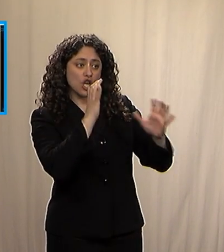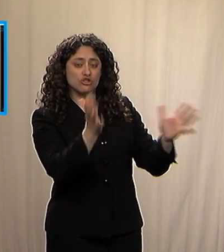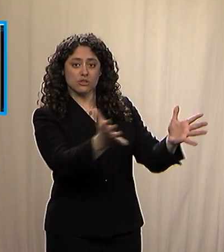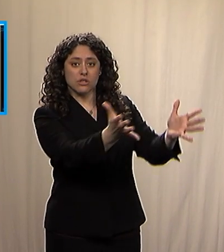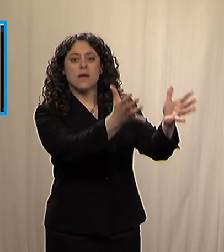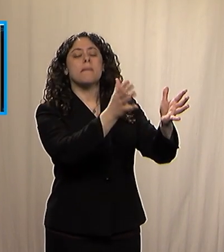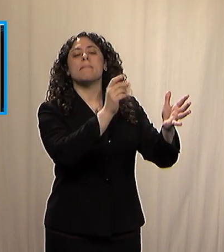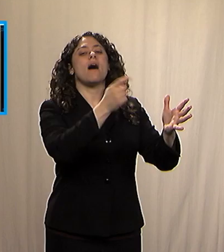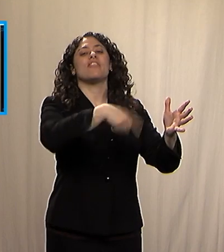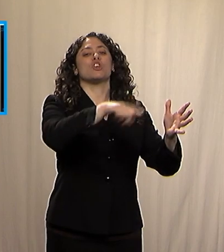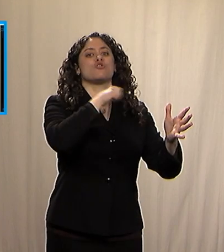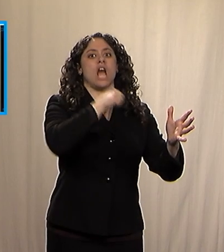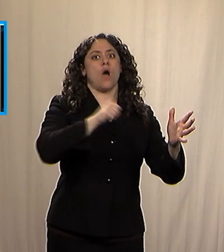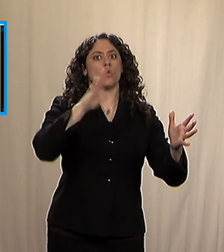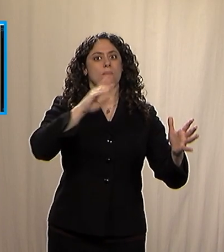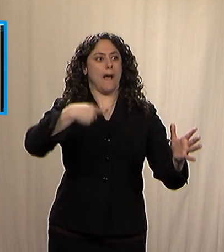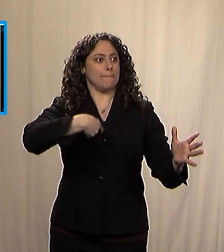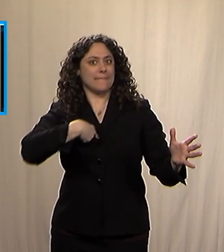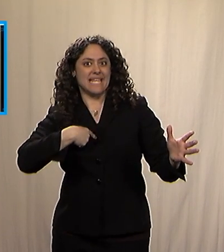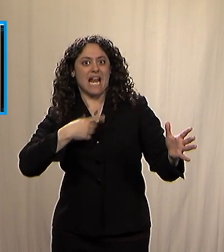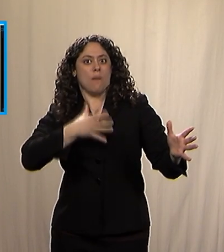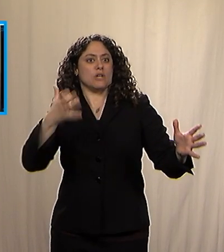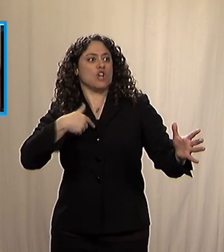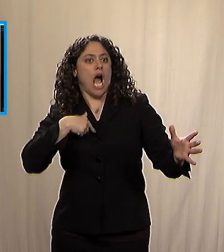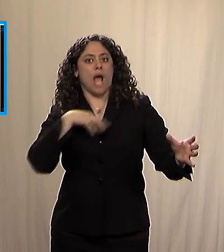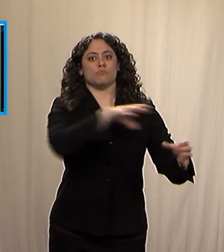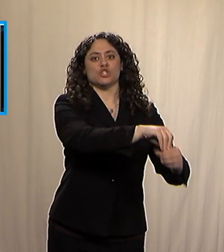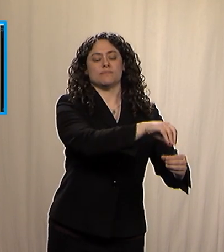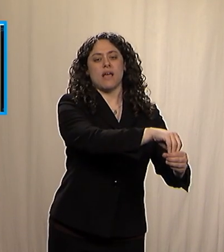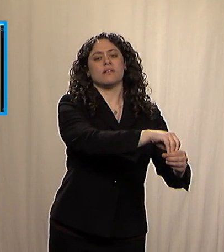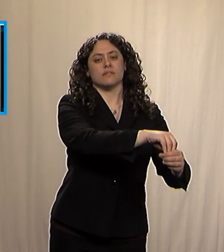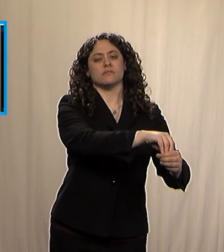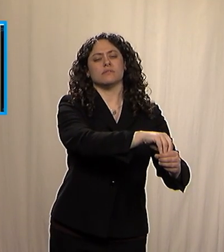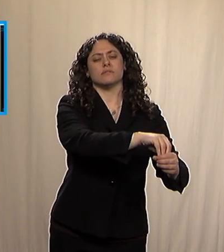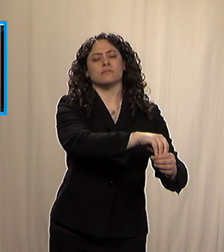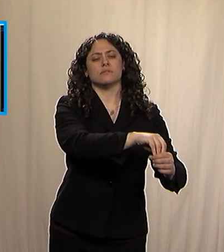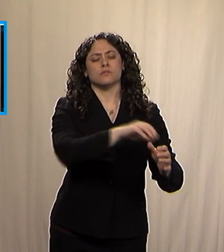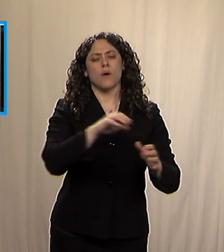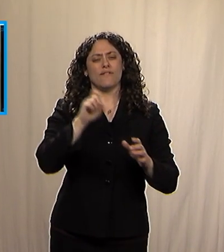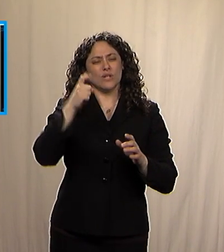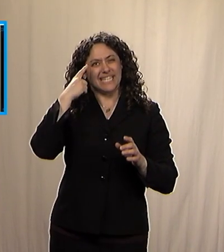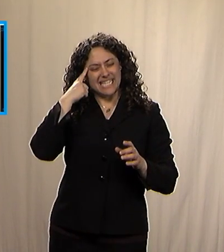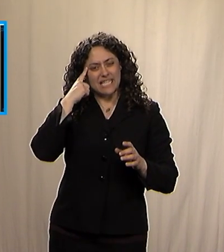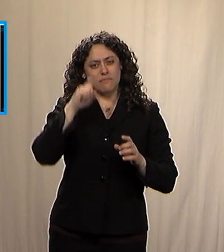about my participation is thinking about that alignment of the presentation of self.